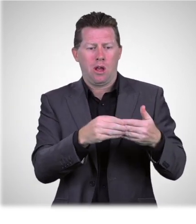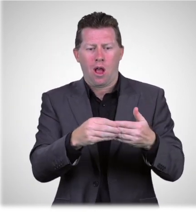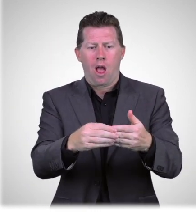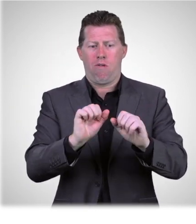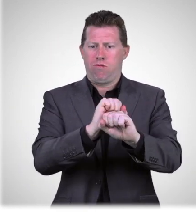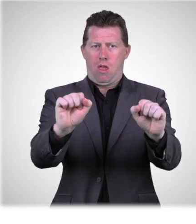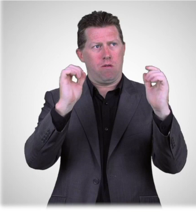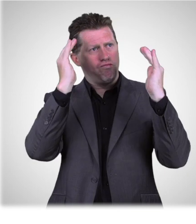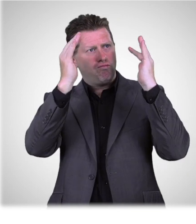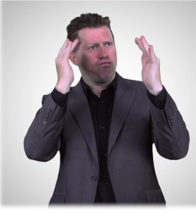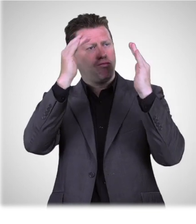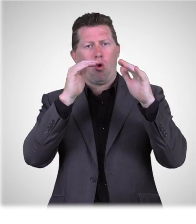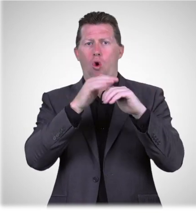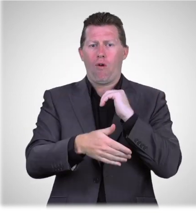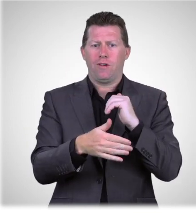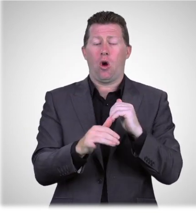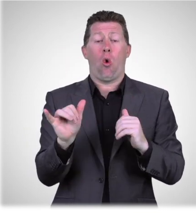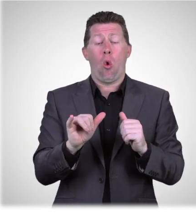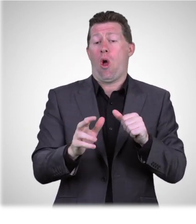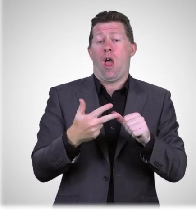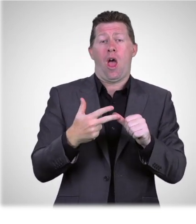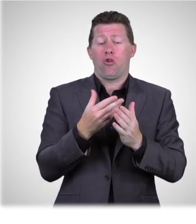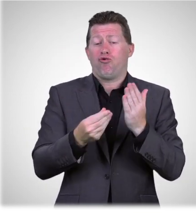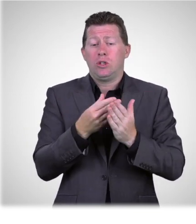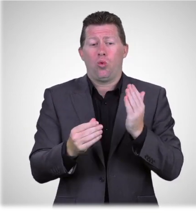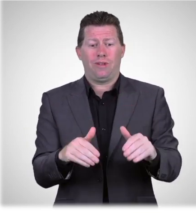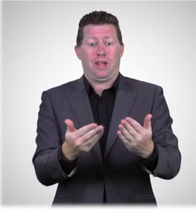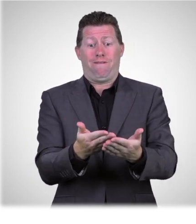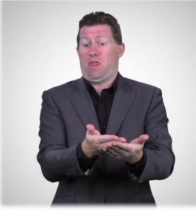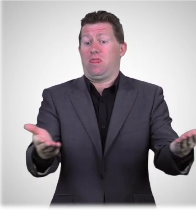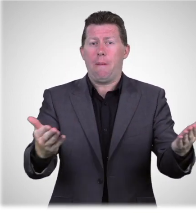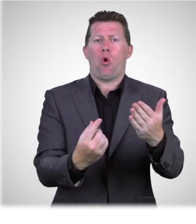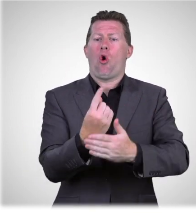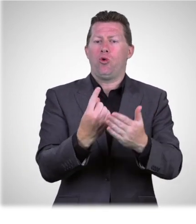they engage with the reading or videos, or other resources that will give students the foundational